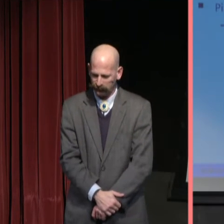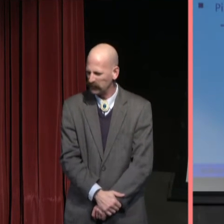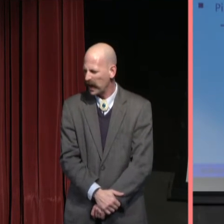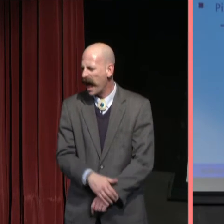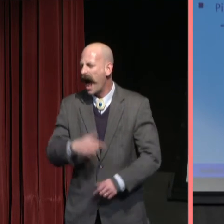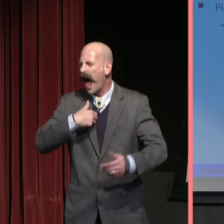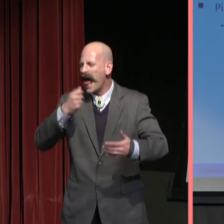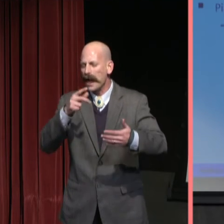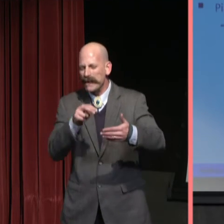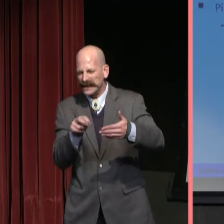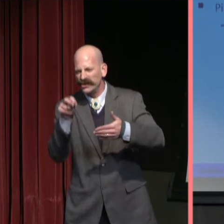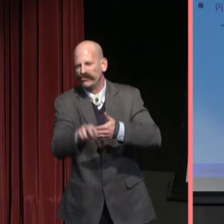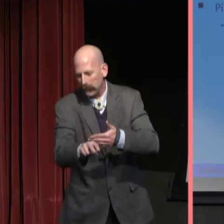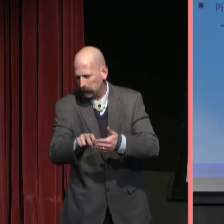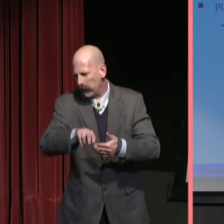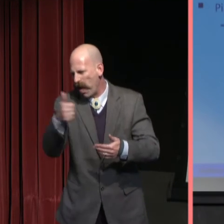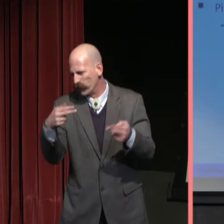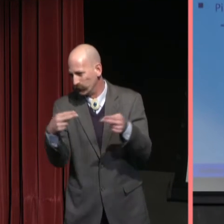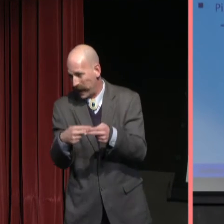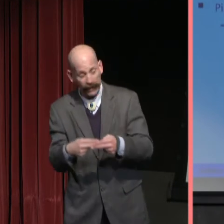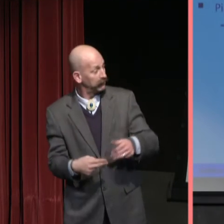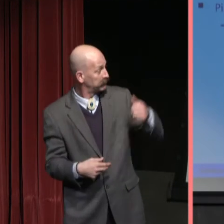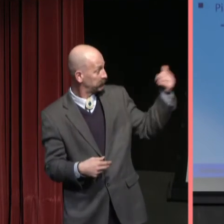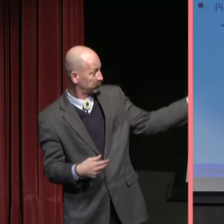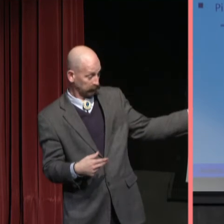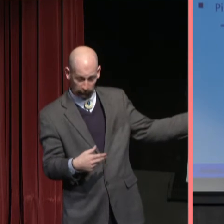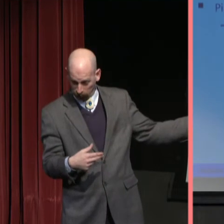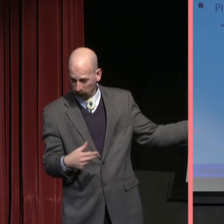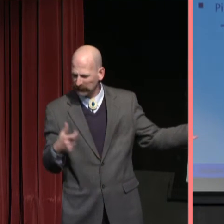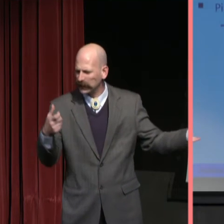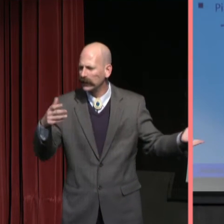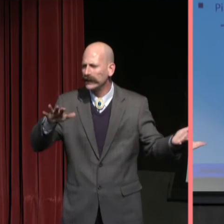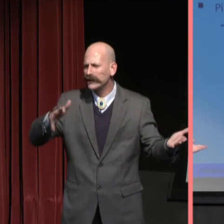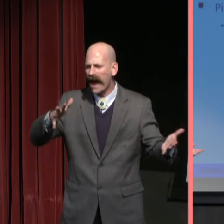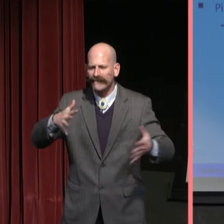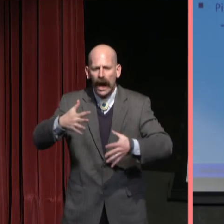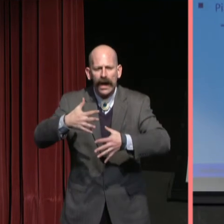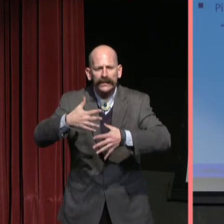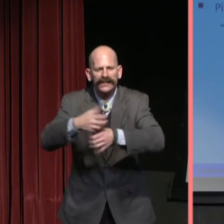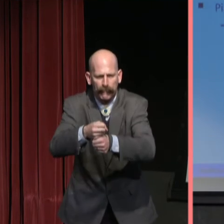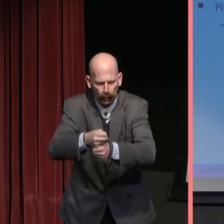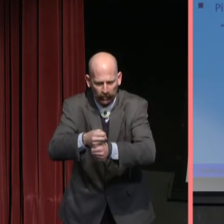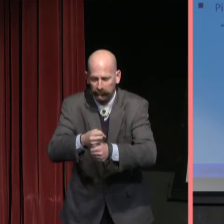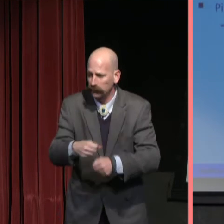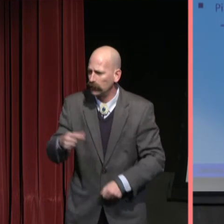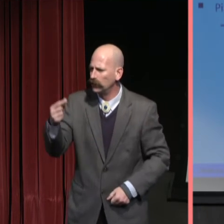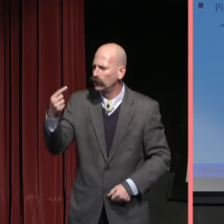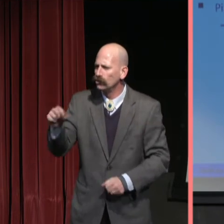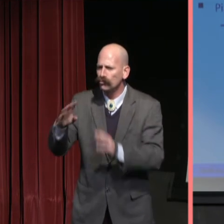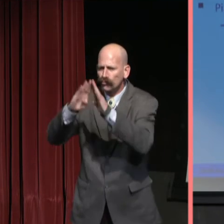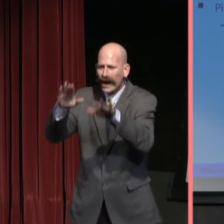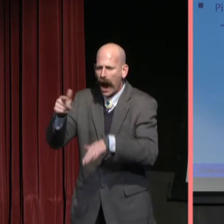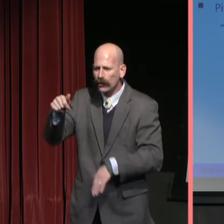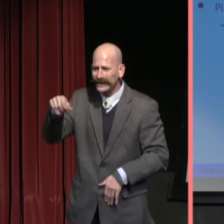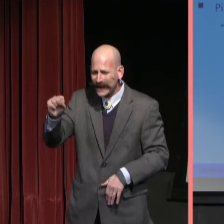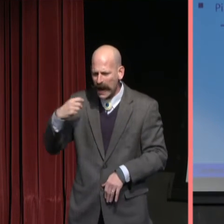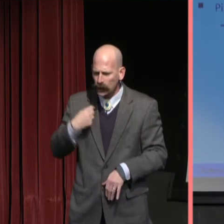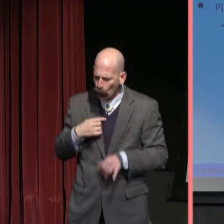I'll skip ahead a little wee bit. In this slide here I want to summarize what we've learned from measuring greenhouse gases.